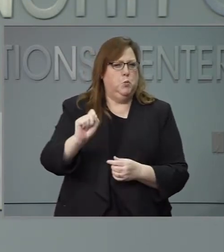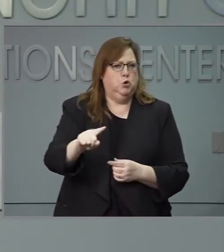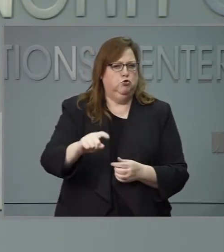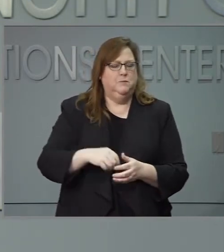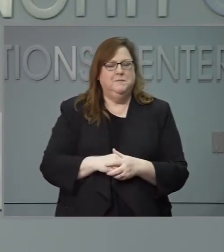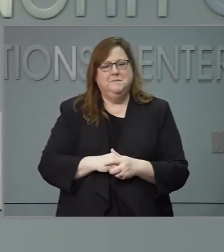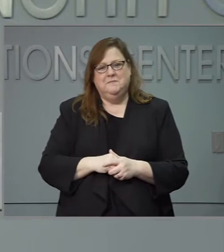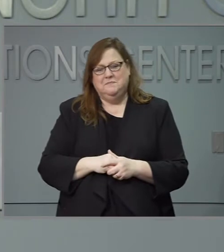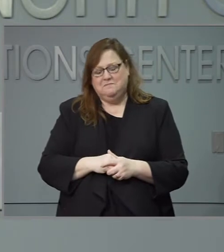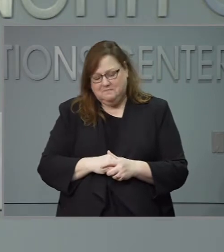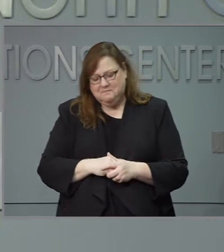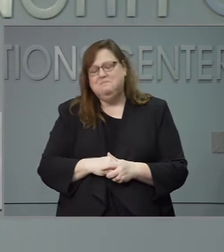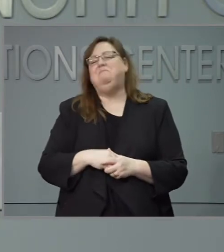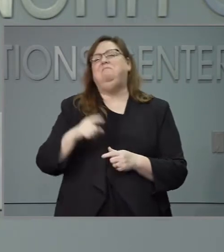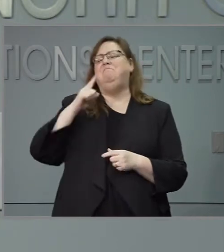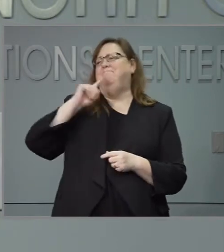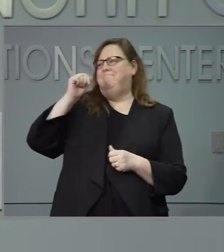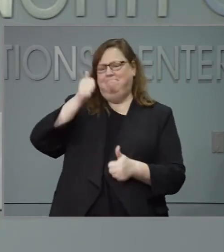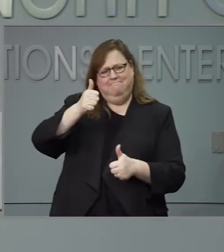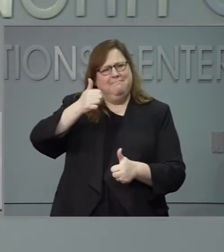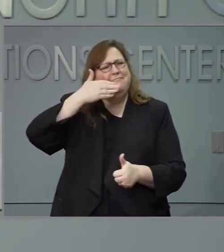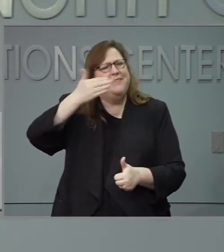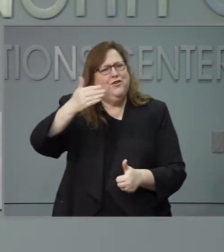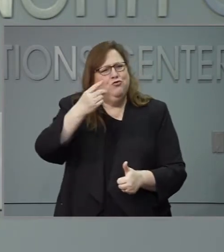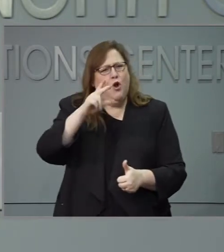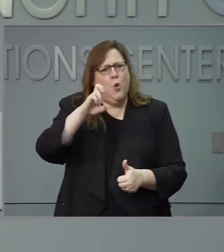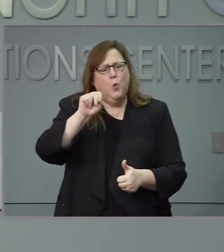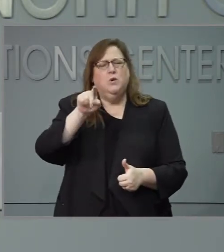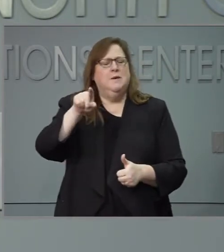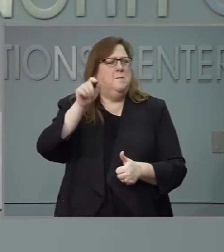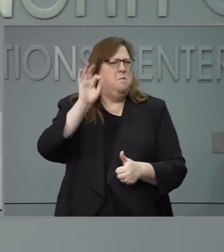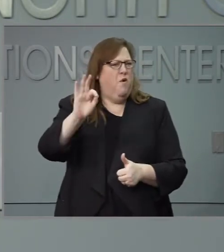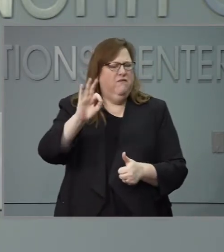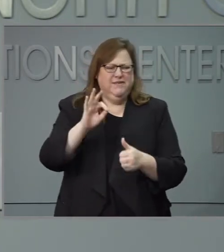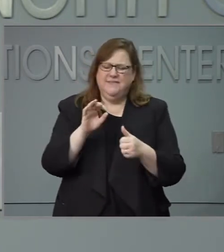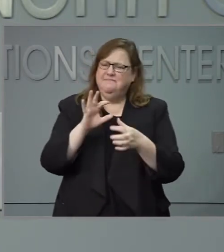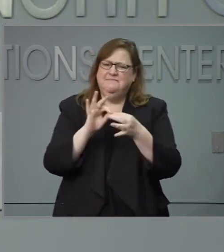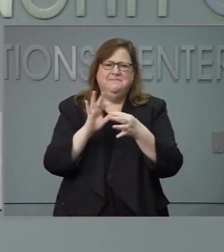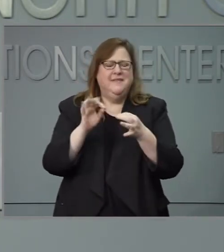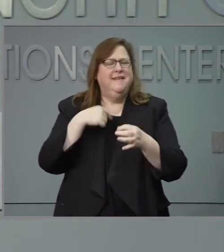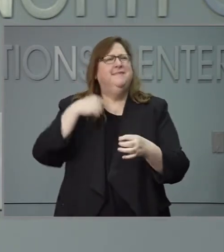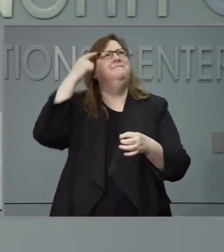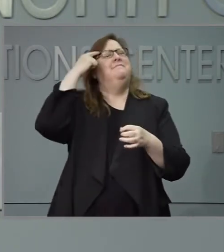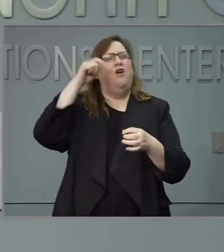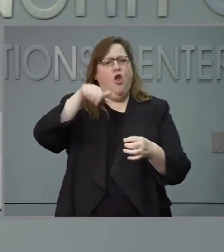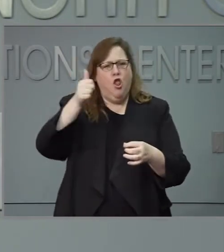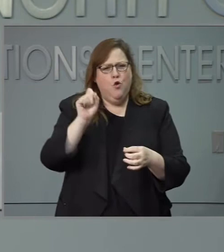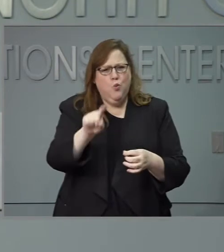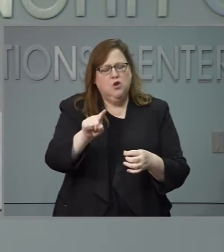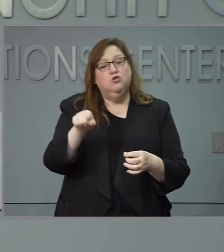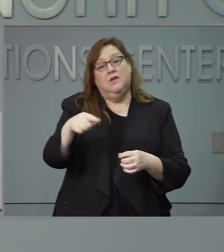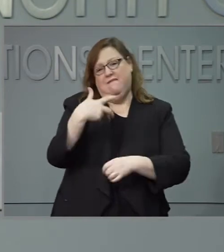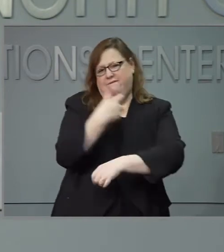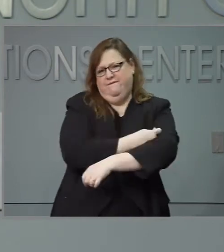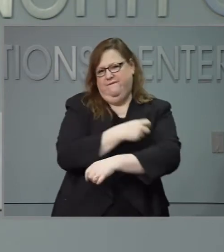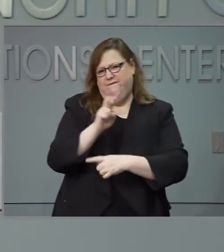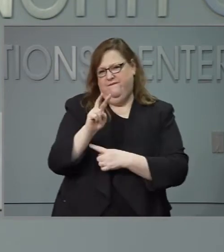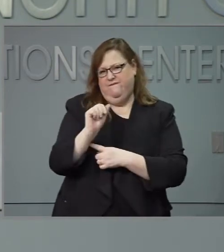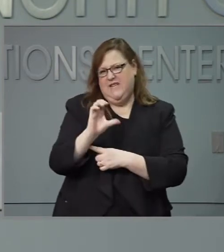LIDERAZGO LEGISLATIVO, REDUJERON LA CANTIDAD DE DINERO QUE PEDÍ PARA LOS NEGOCIOS PEQUEÑOS >> Mr. Goforth: LA PRÓXIMA